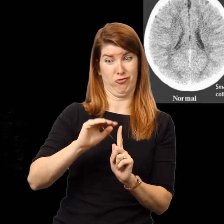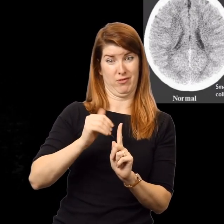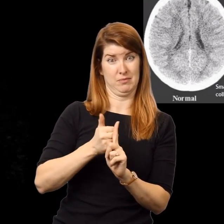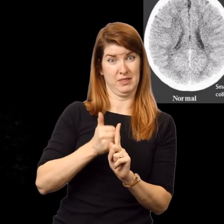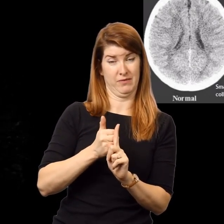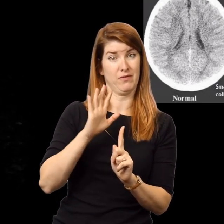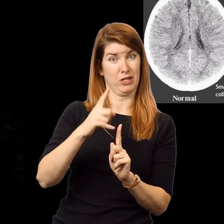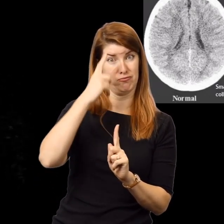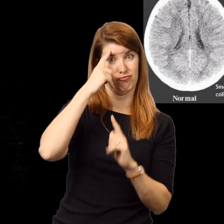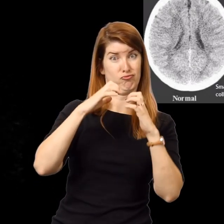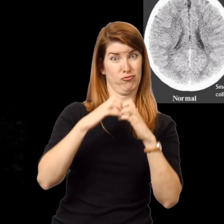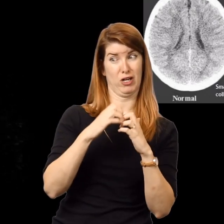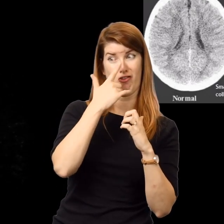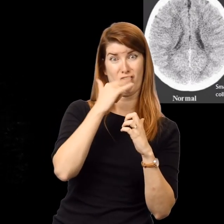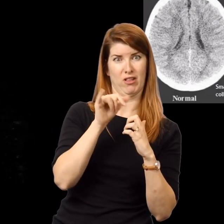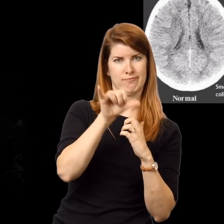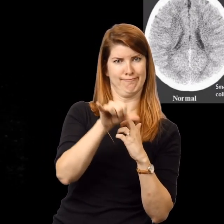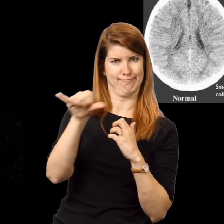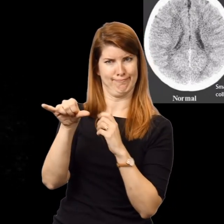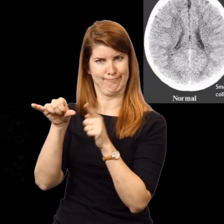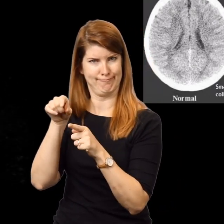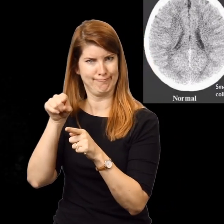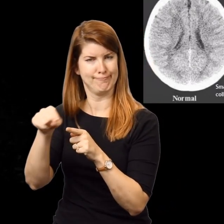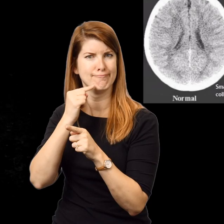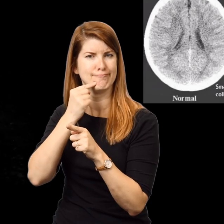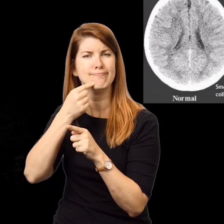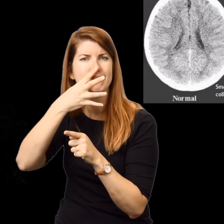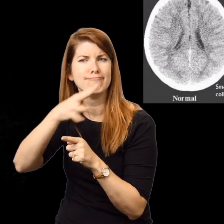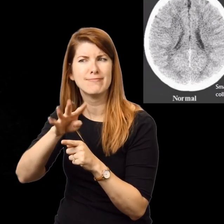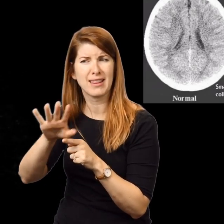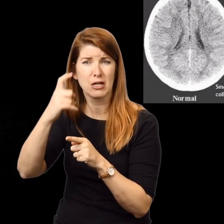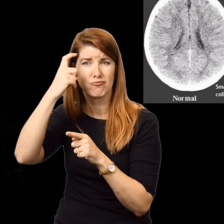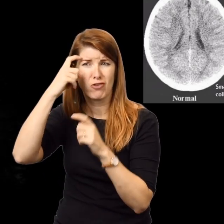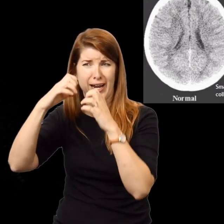and consequences as a child who has extreme neglect. Their brains look the same.